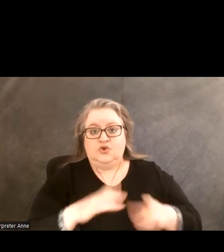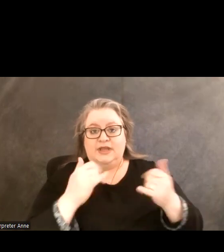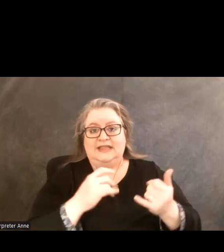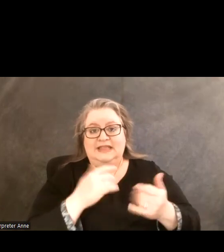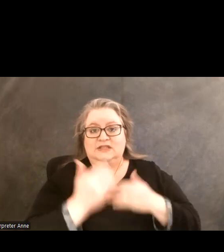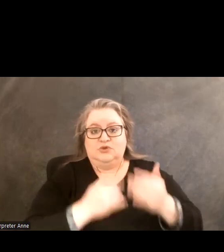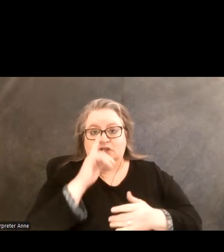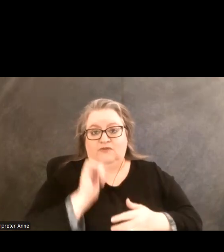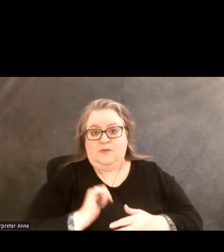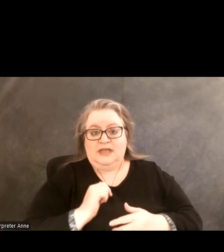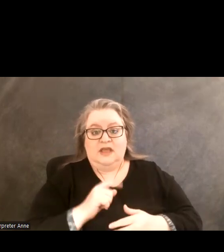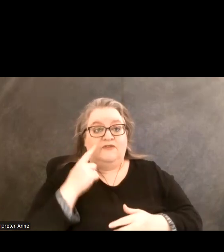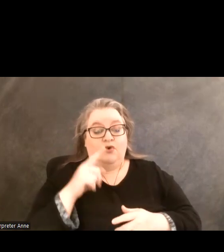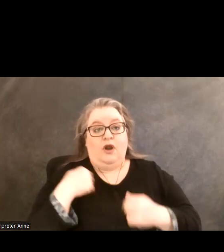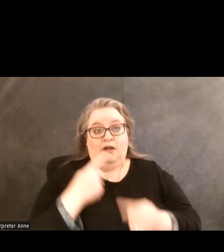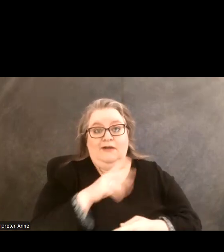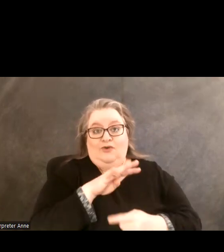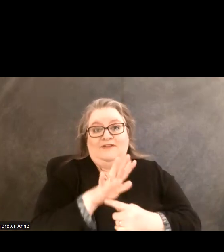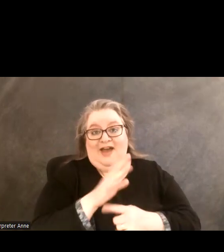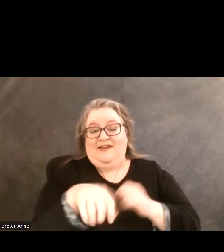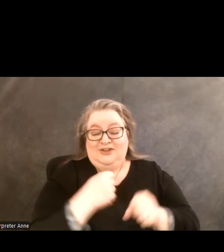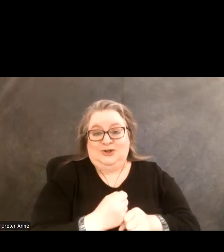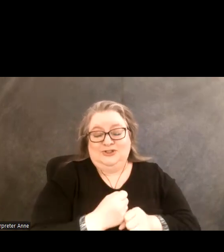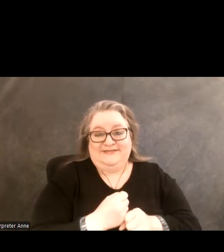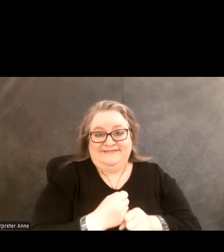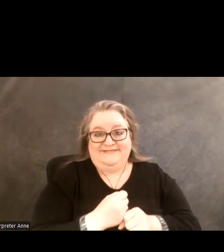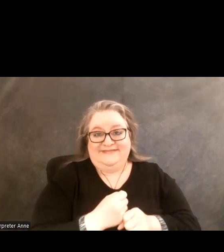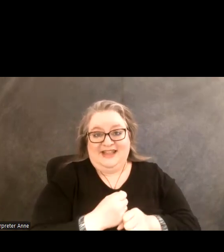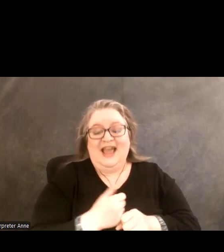years. And therefore it would make me very happy if she would